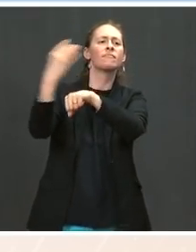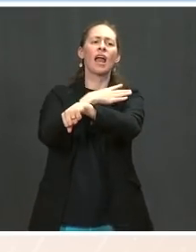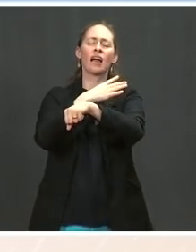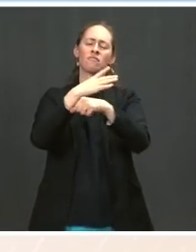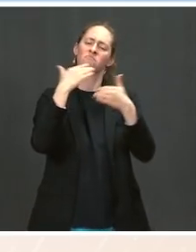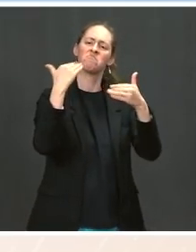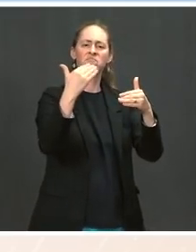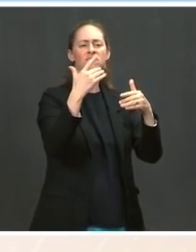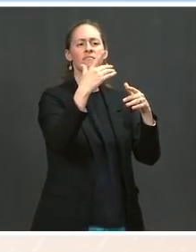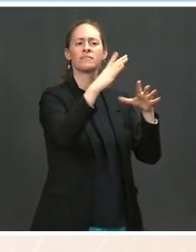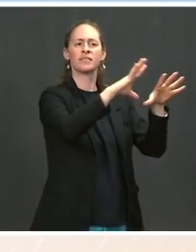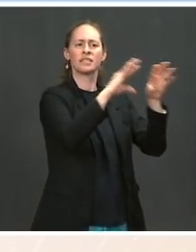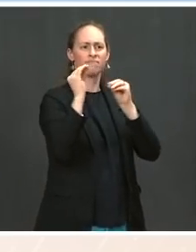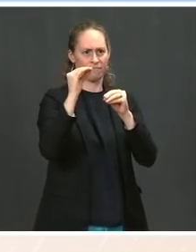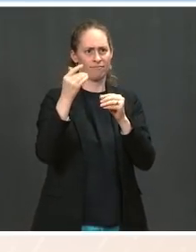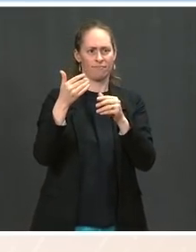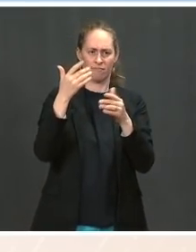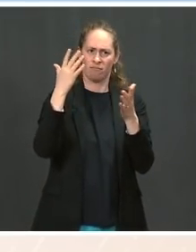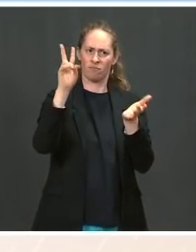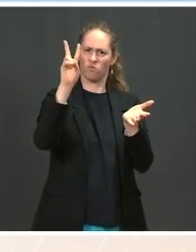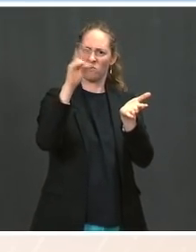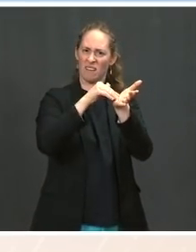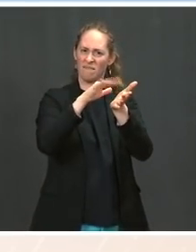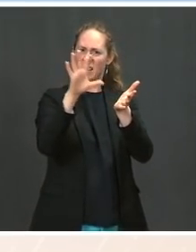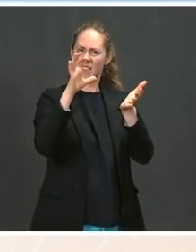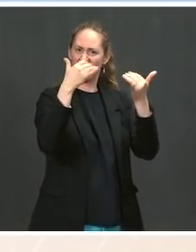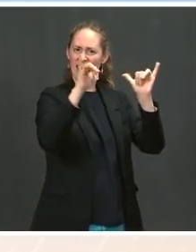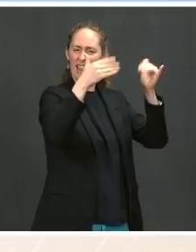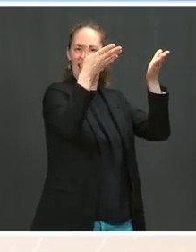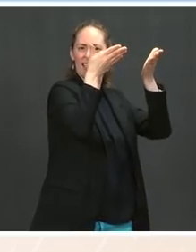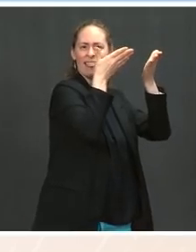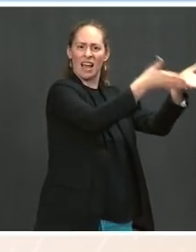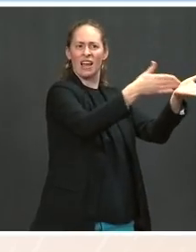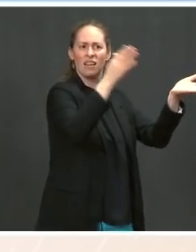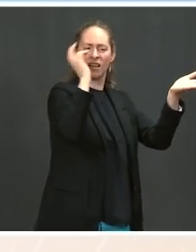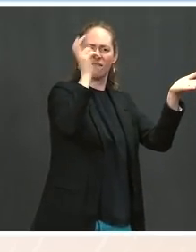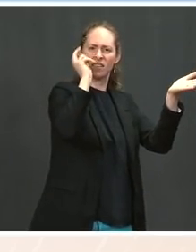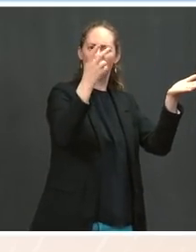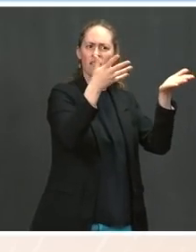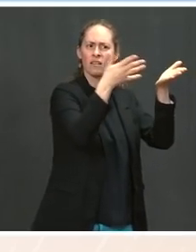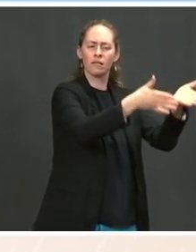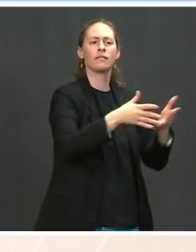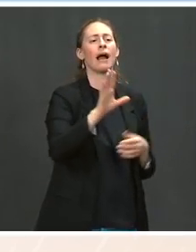on the ground in Afghanistan? Ms. Psaki: Well, I think that's an over-characterization of every military leader,